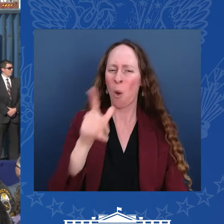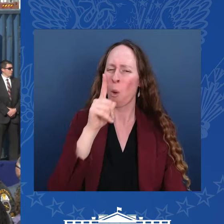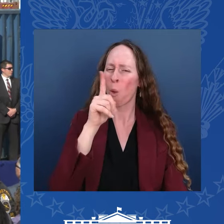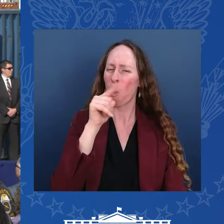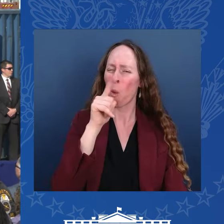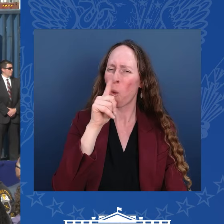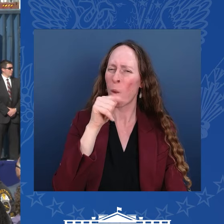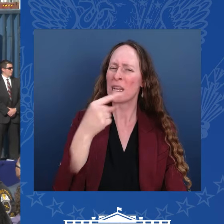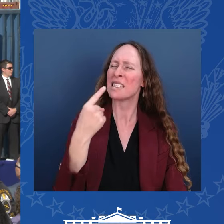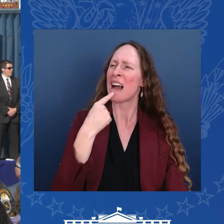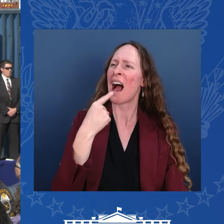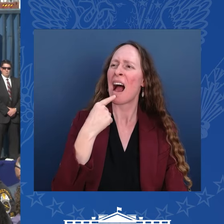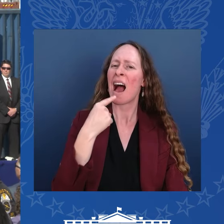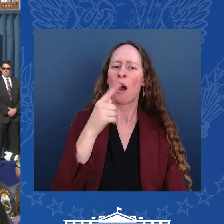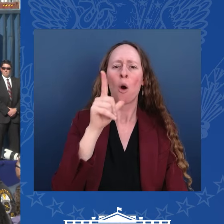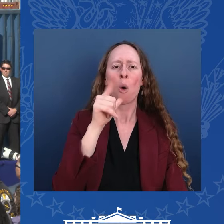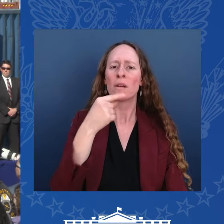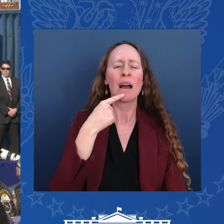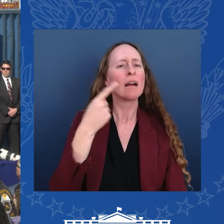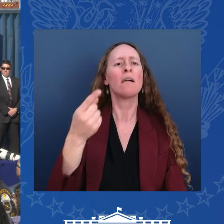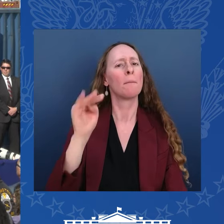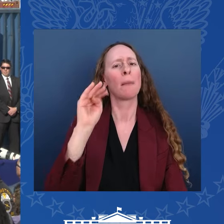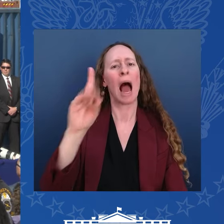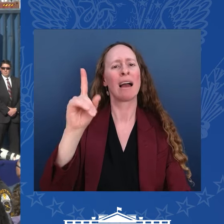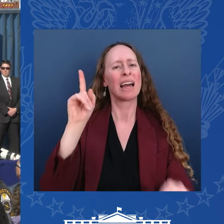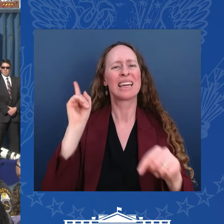So we're bringing jobs back home and factories home.